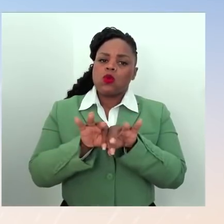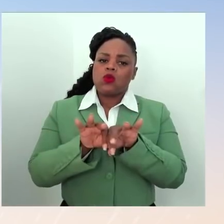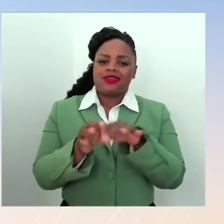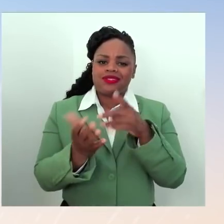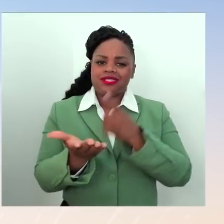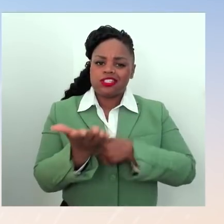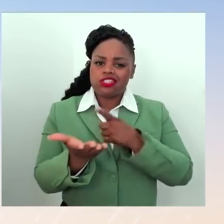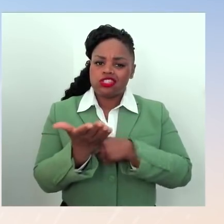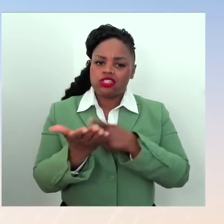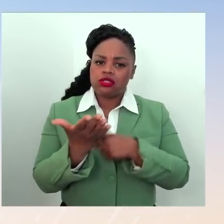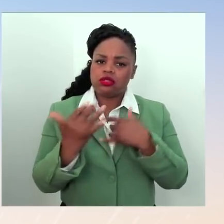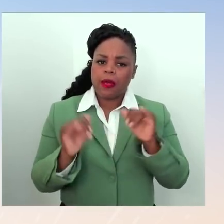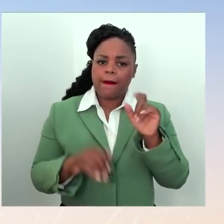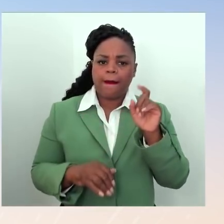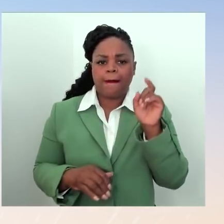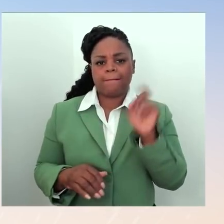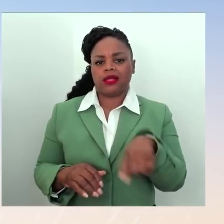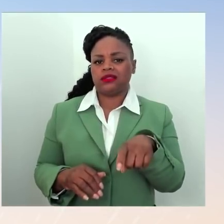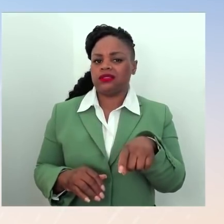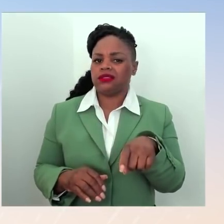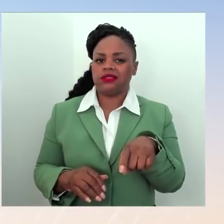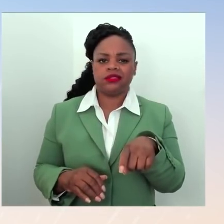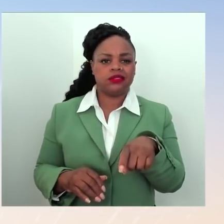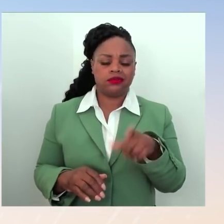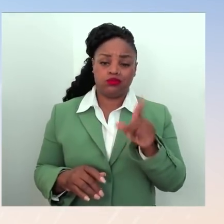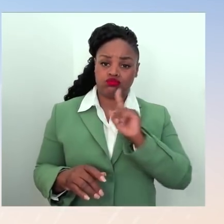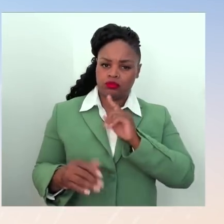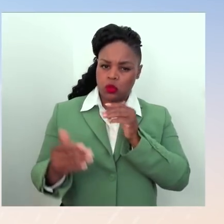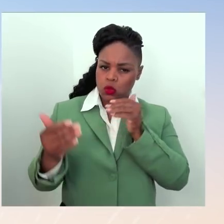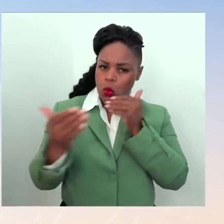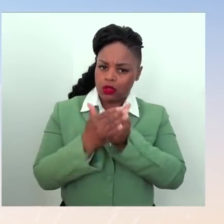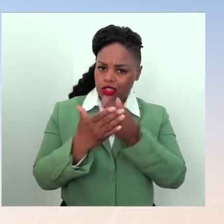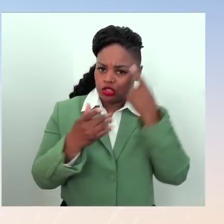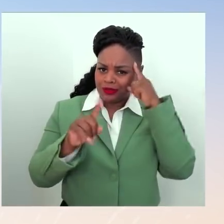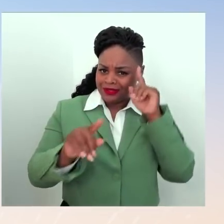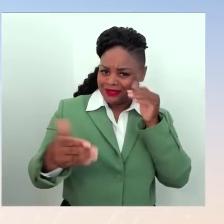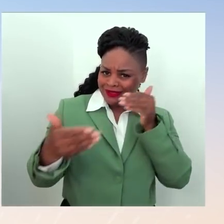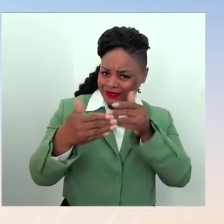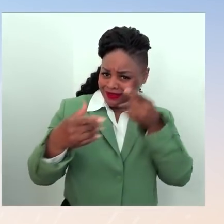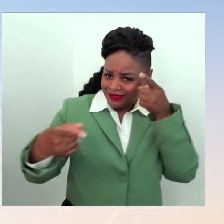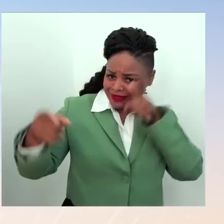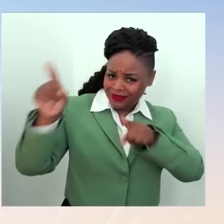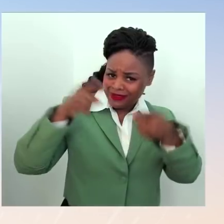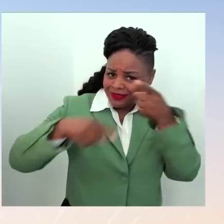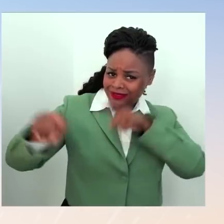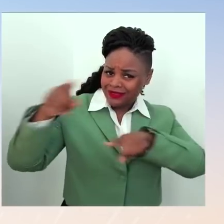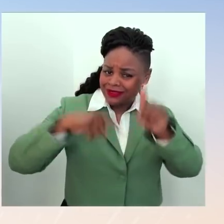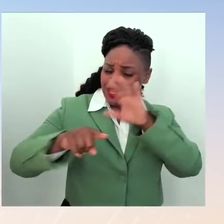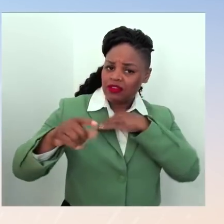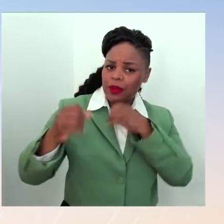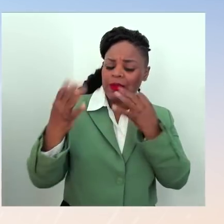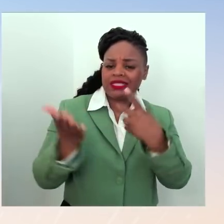but the most important reason is to prevent them from acquiring a nuclear weapon. So, I would just note -- and I went through all of those purposefully, obviously,